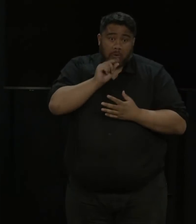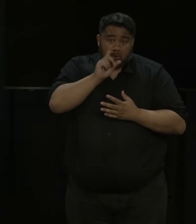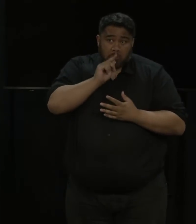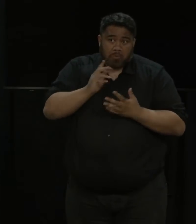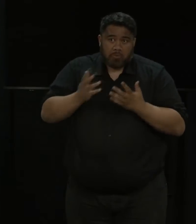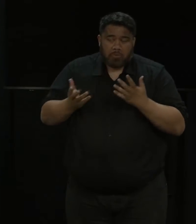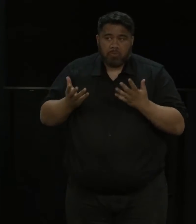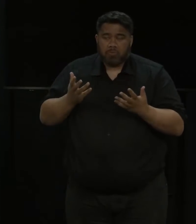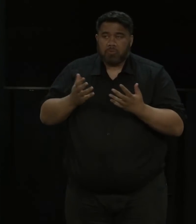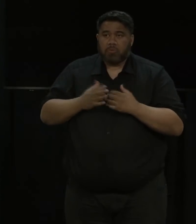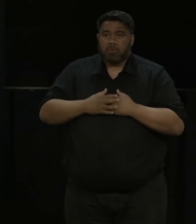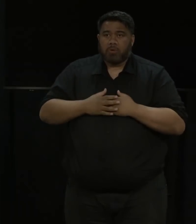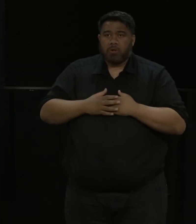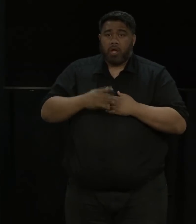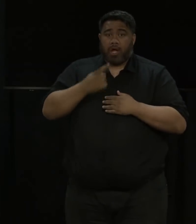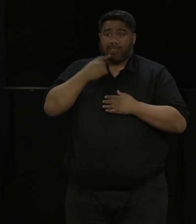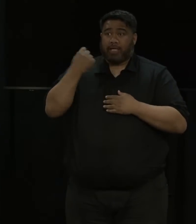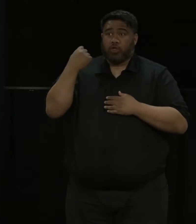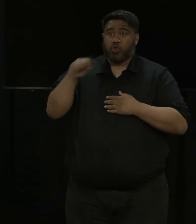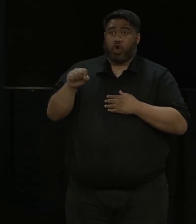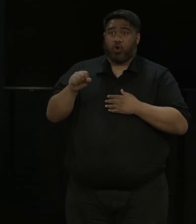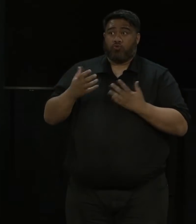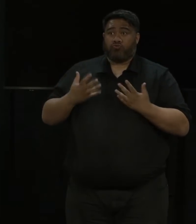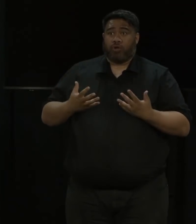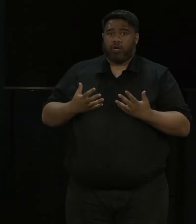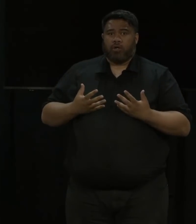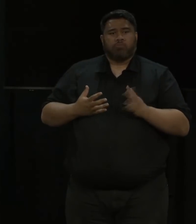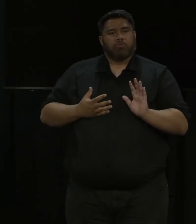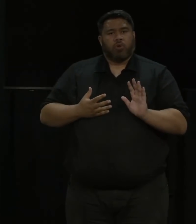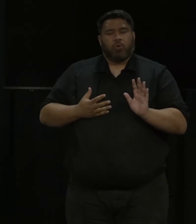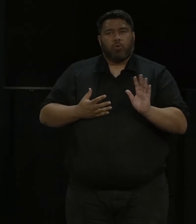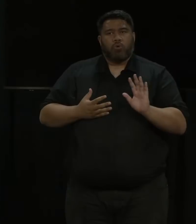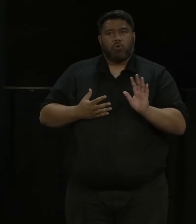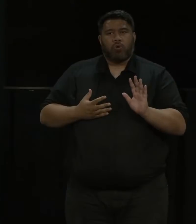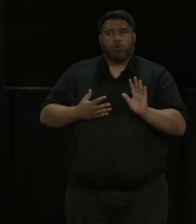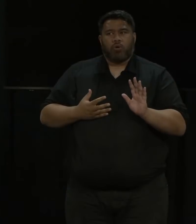dedicating some of their facilities specifically for the